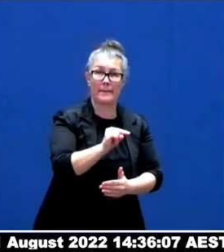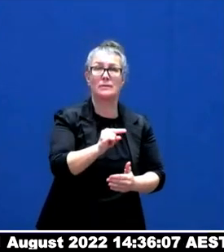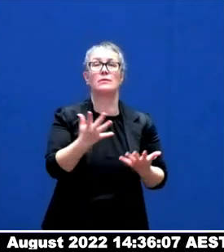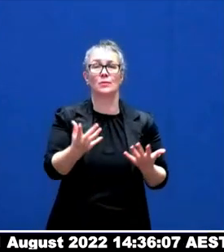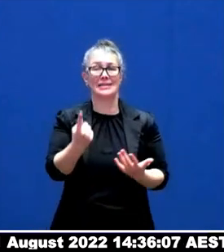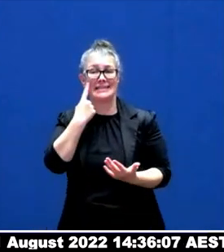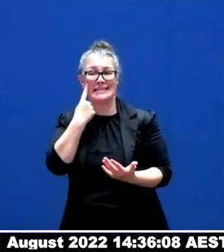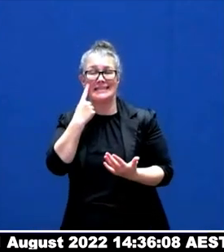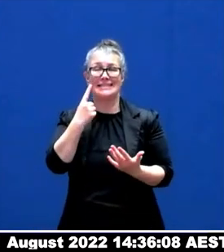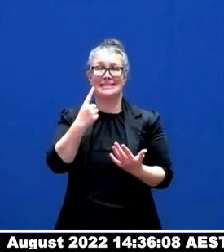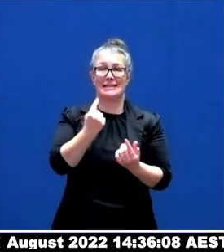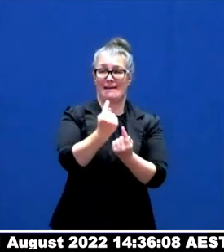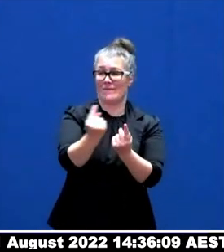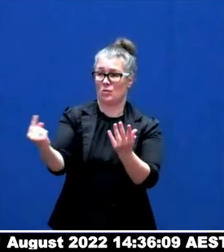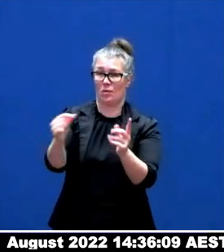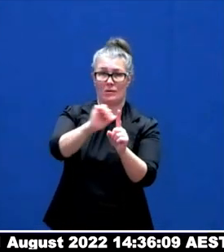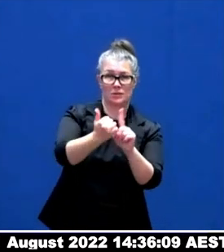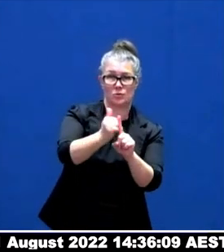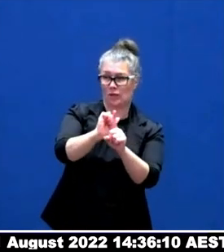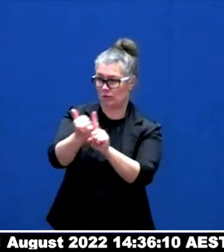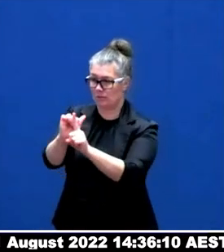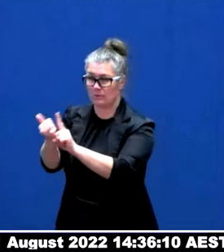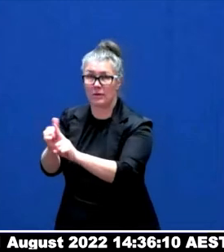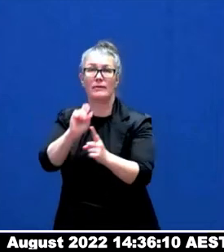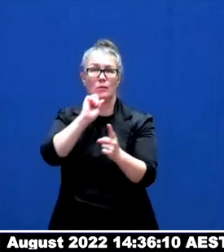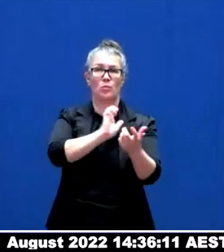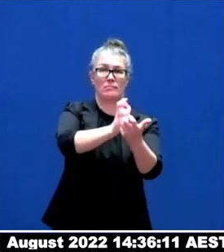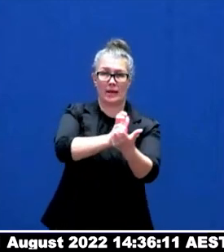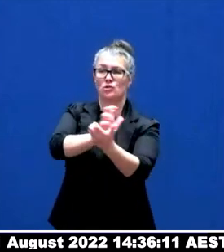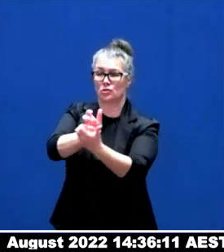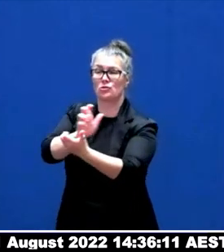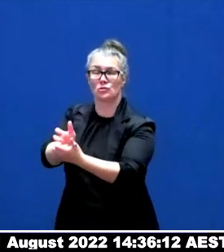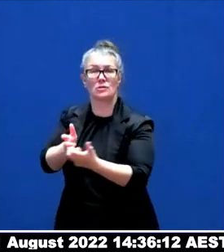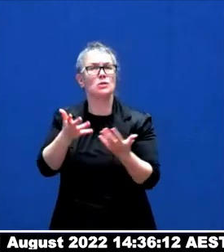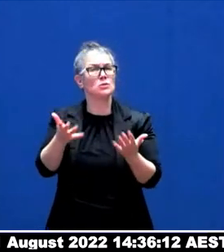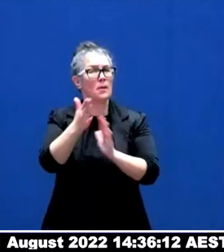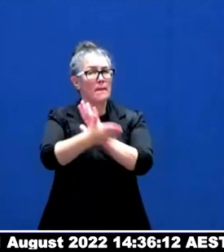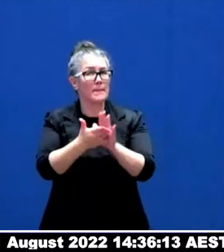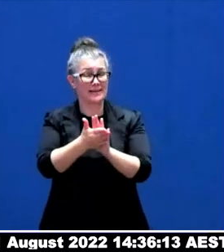And in that scenario, would the agency do an own motion plan variation or